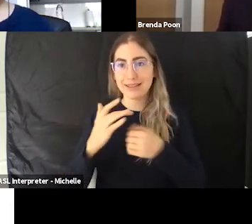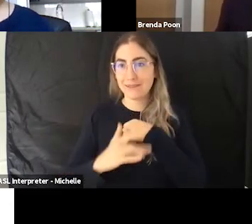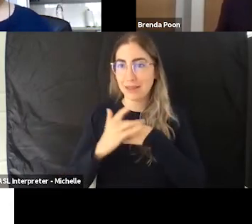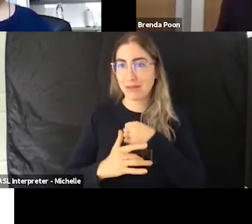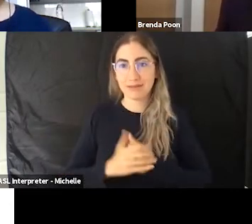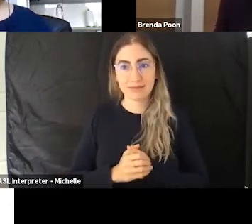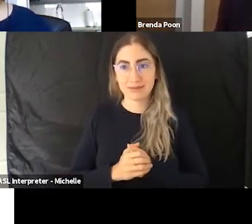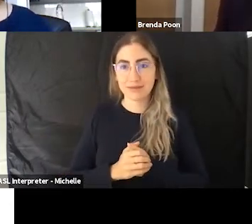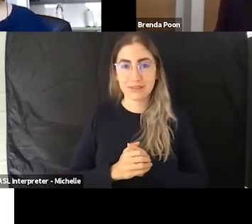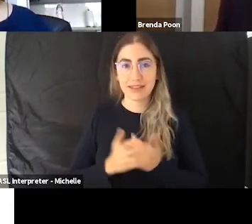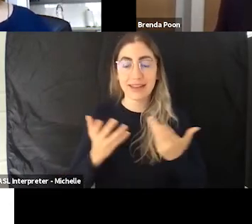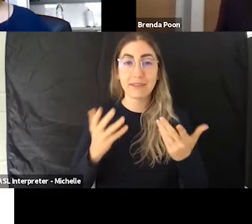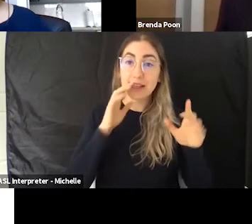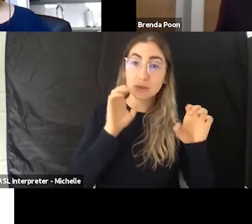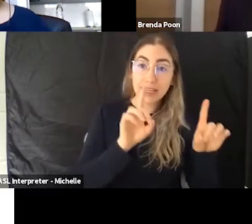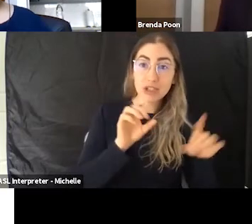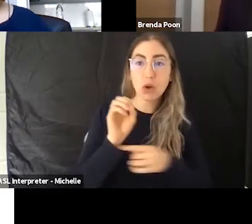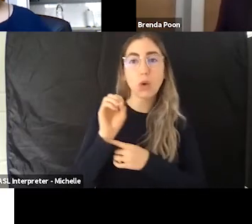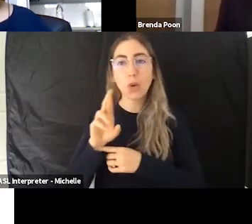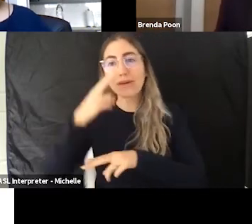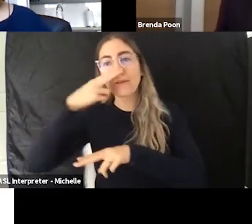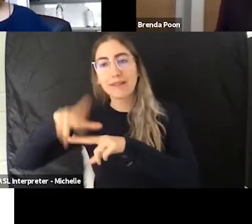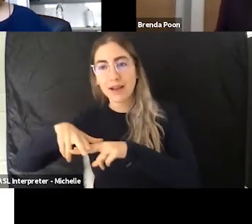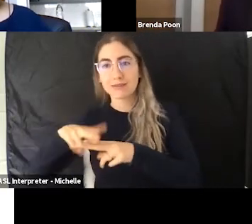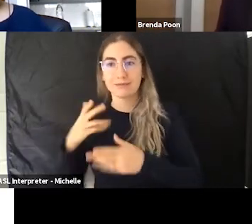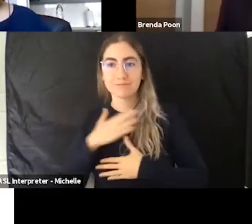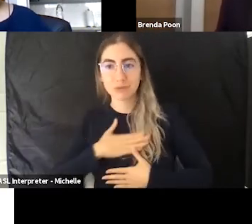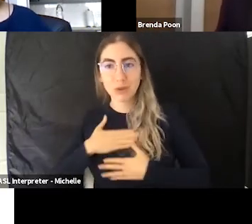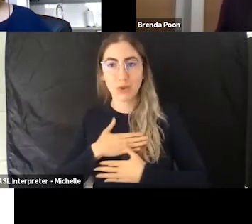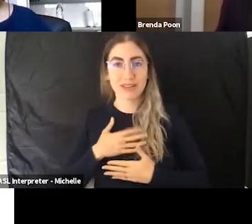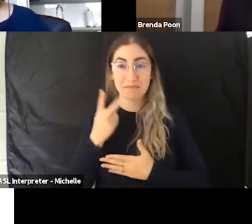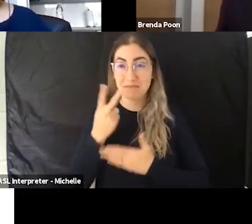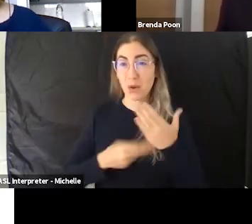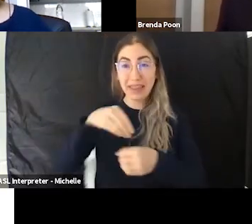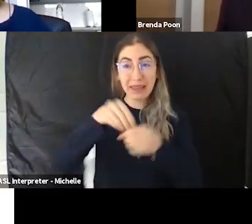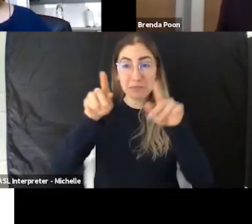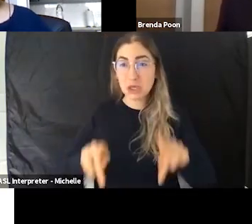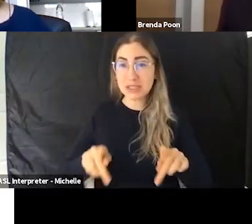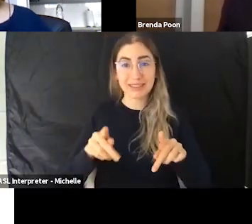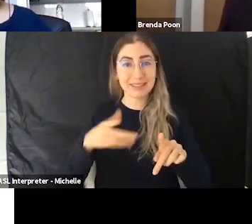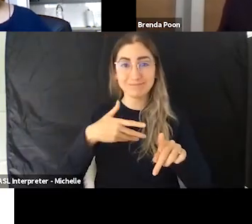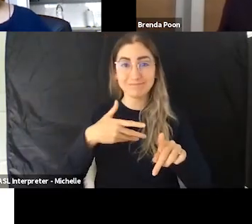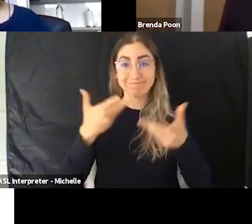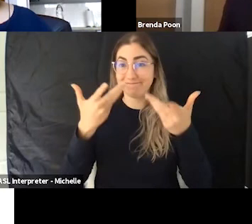OPPORTUNITIES.